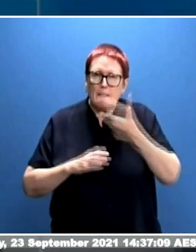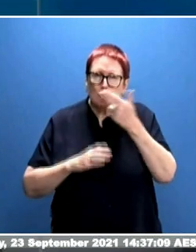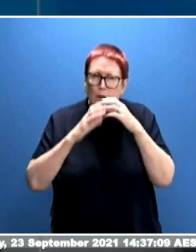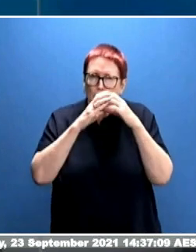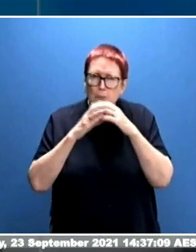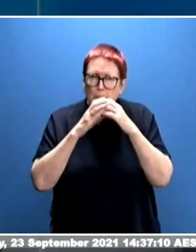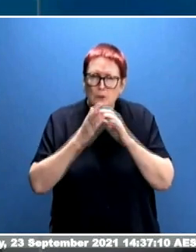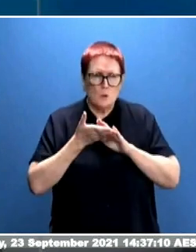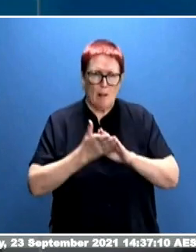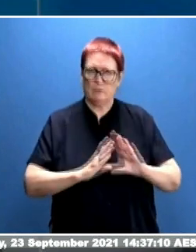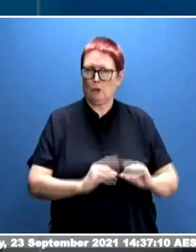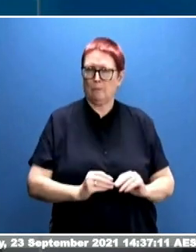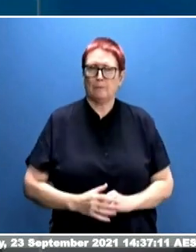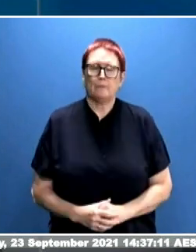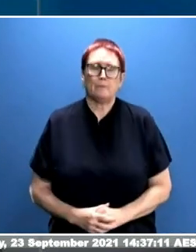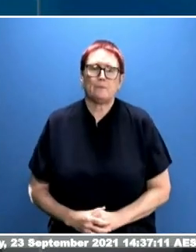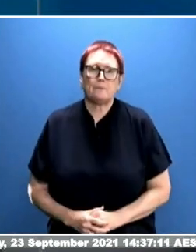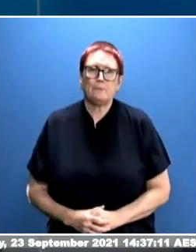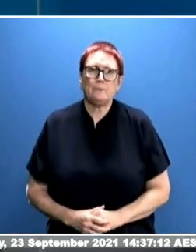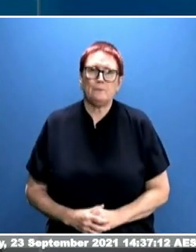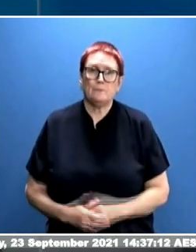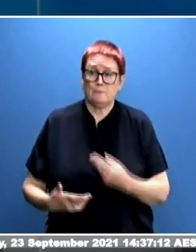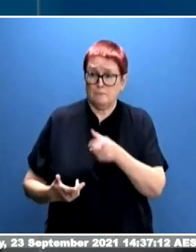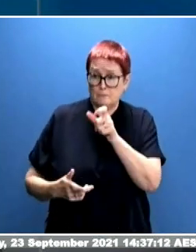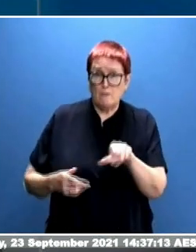There's someone from a local cultural healing centre that